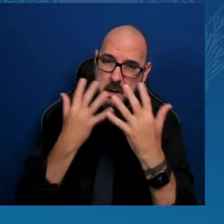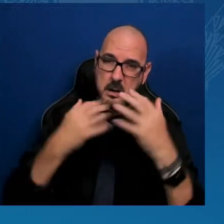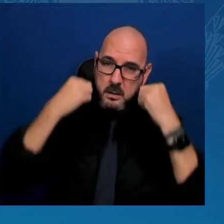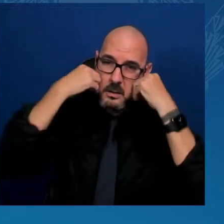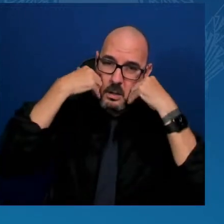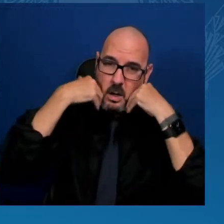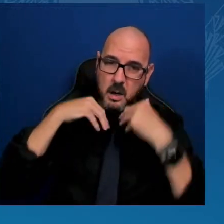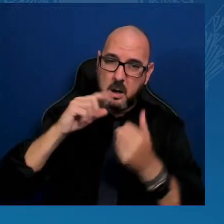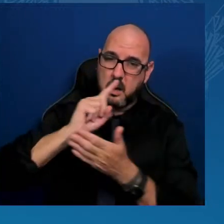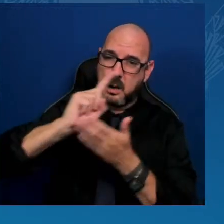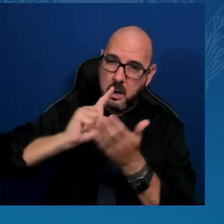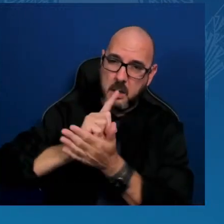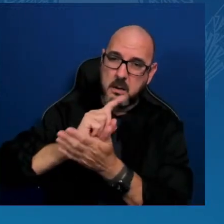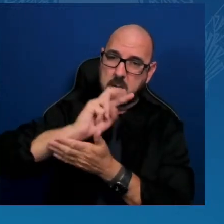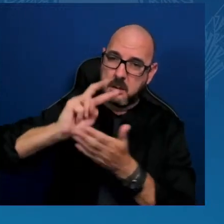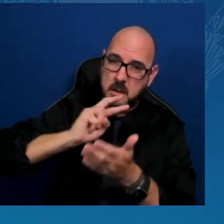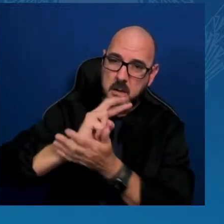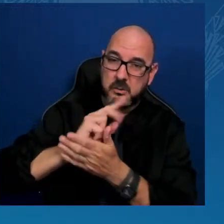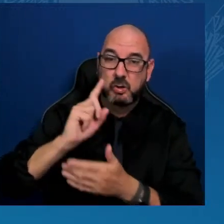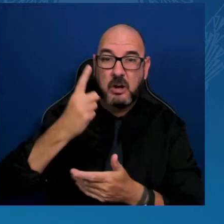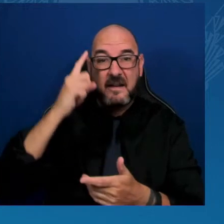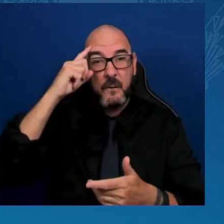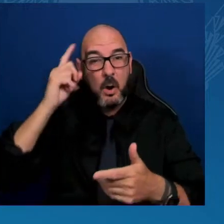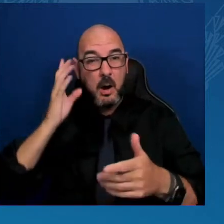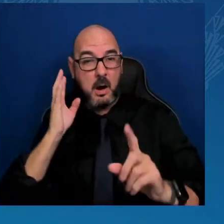Bishops, what ever happened to "love thy neighbor"?